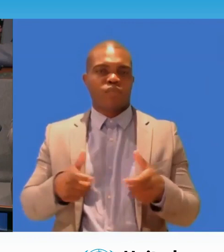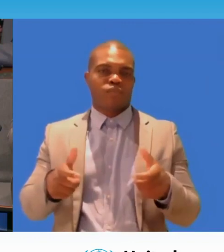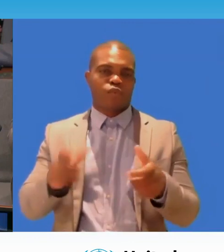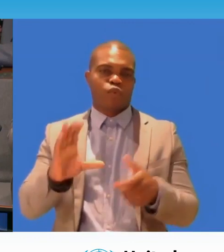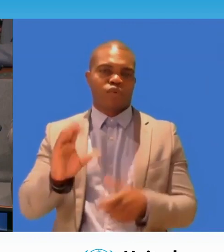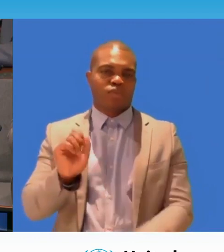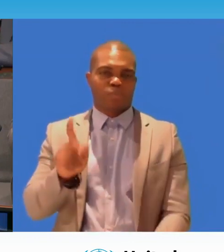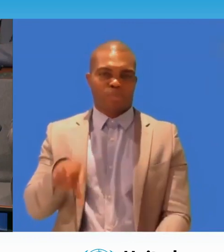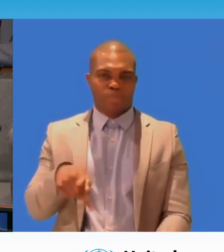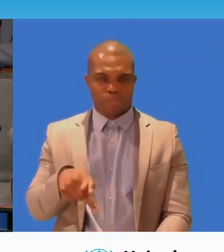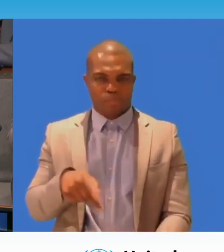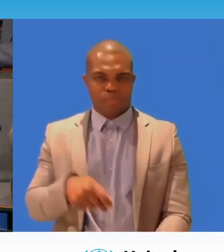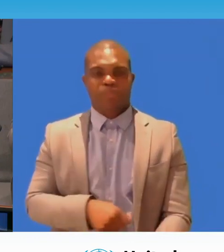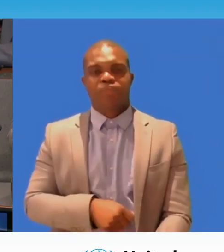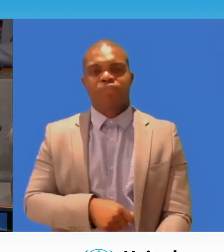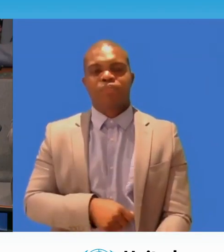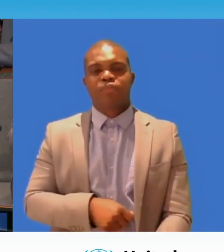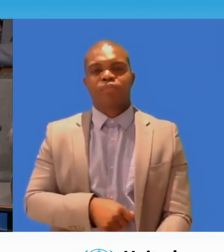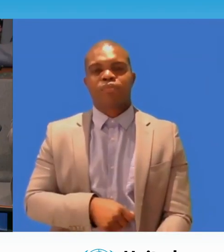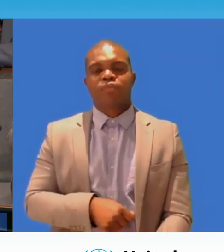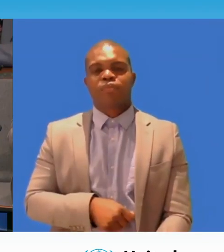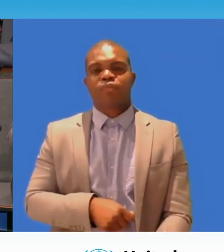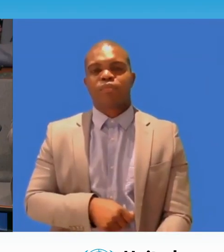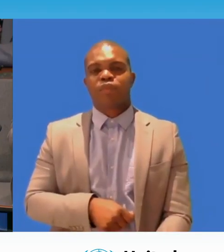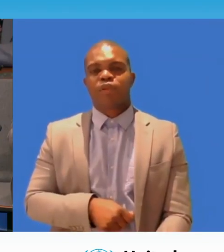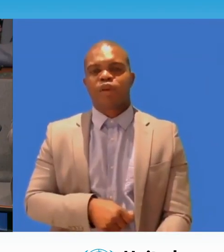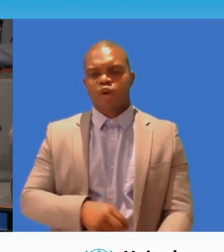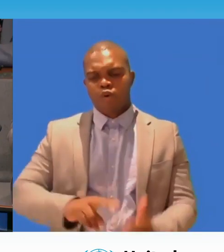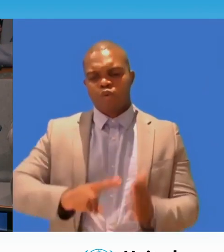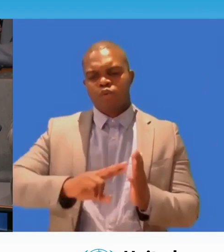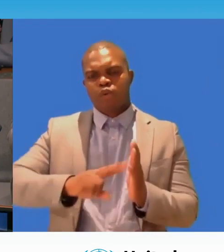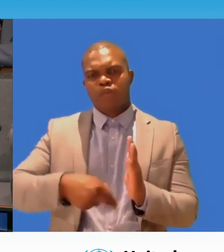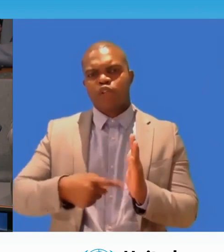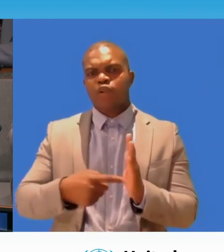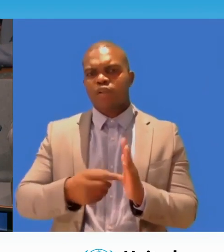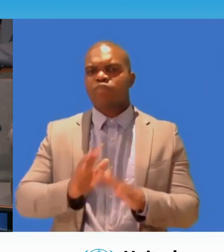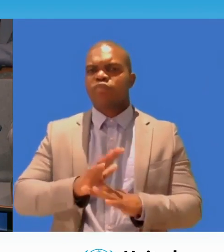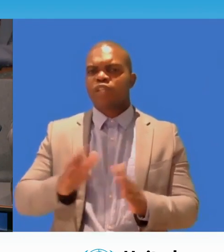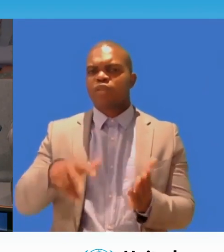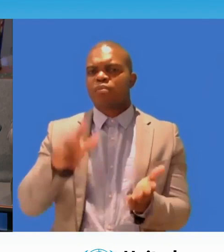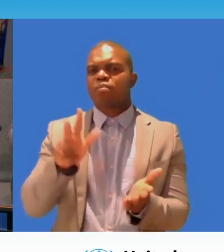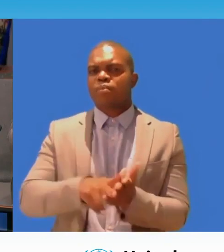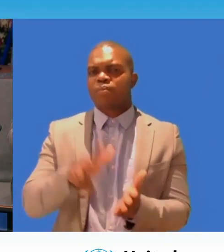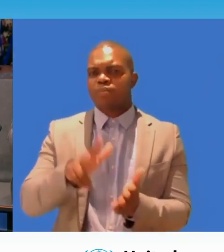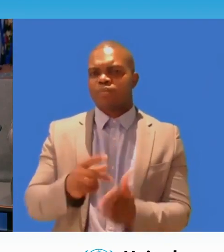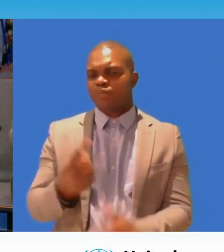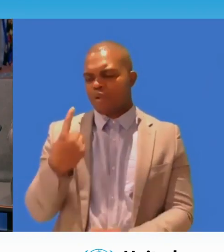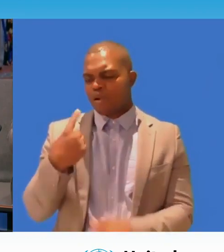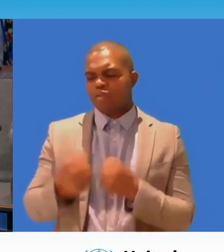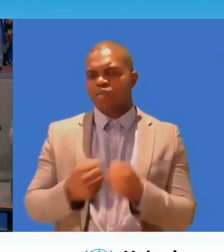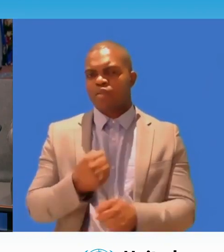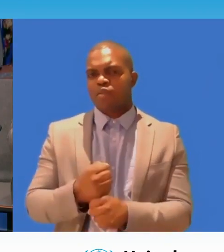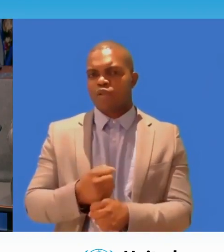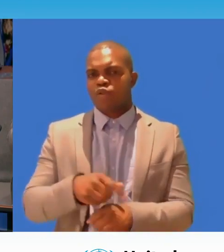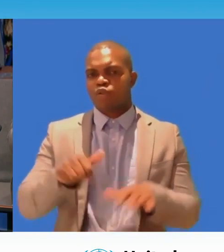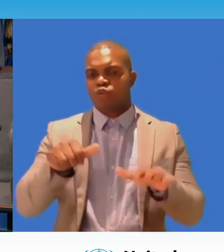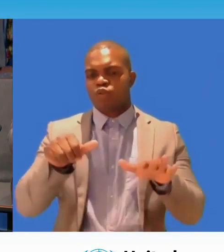on June 22nd 20 2023 just under a year ago we are here today to add our voice